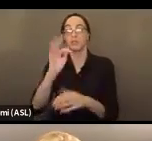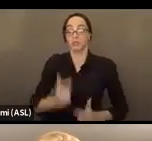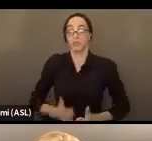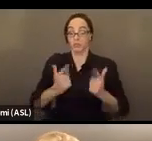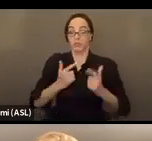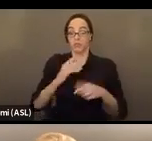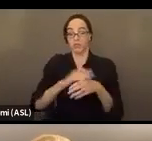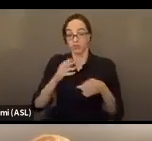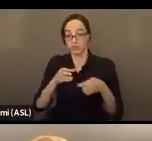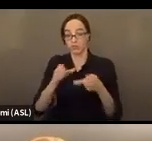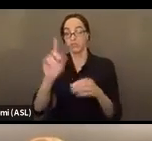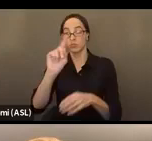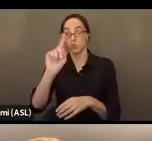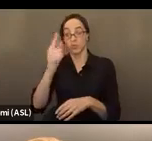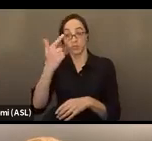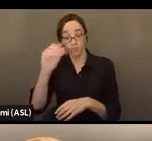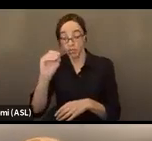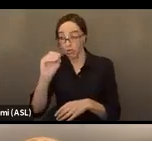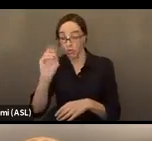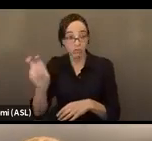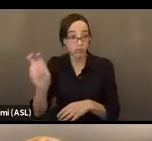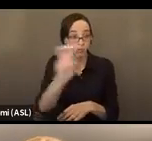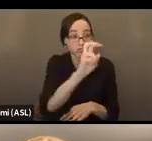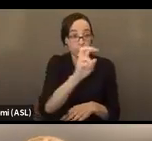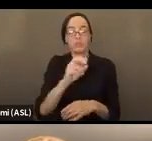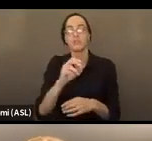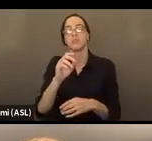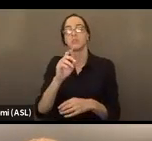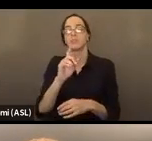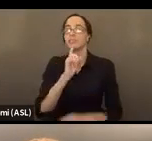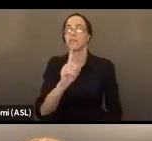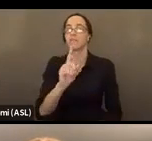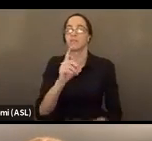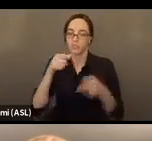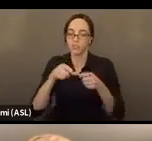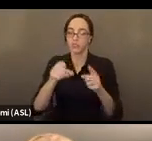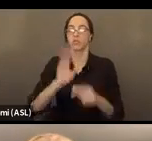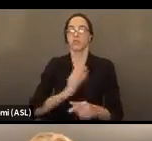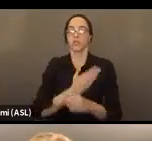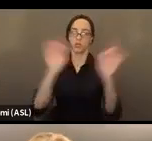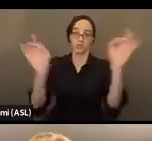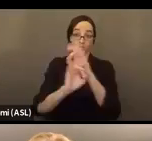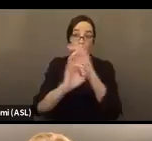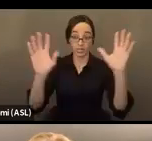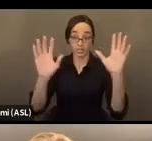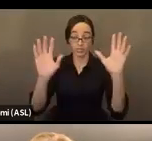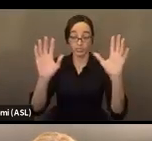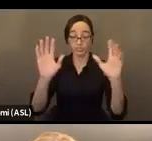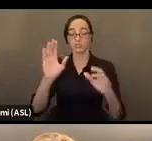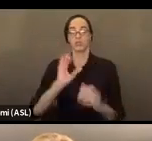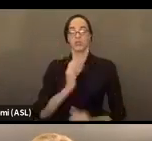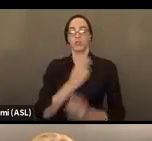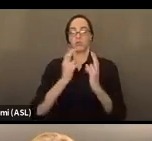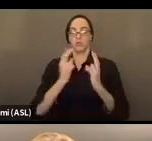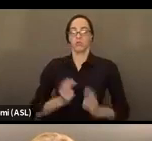certainly during our disasters the human services department is responsible for sheltering and prior